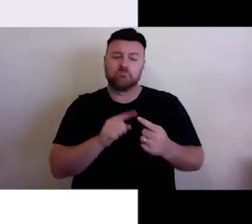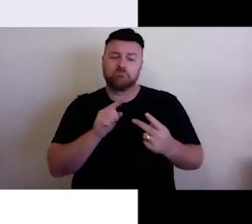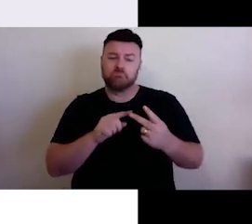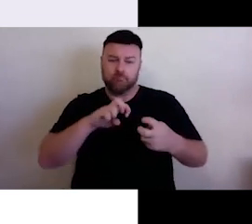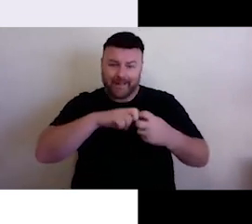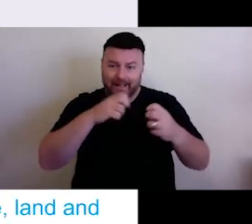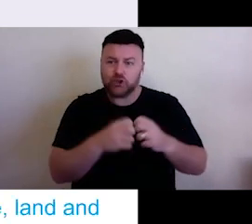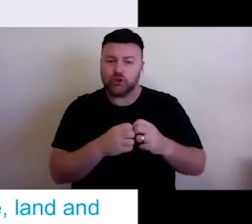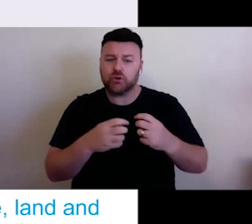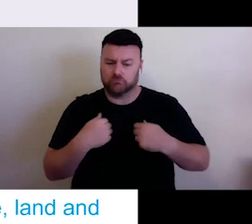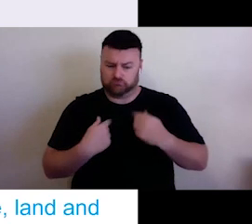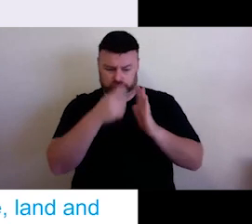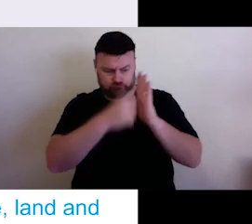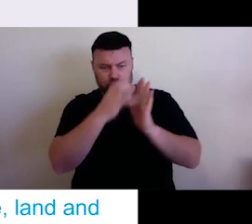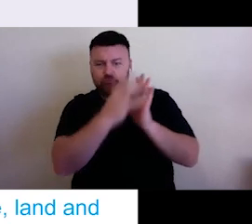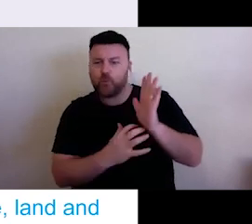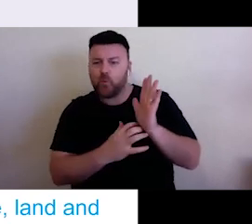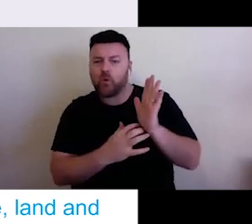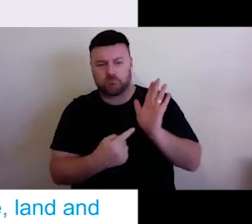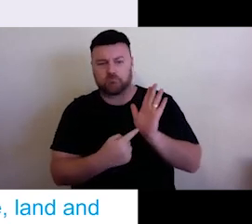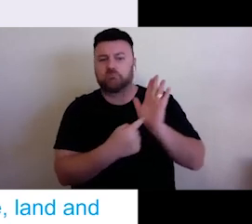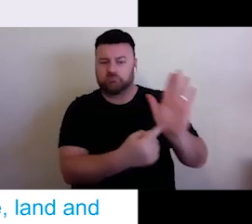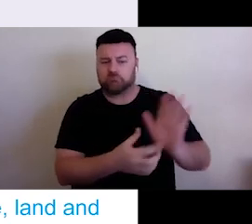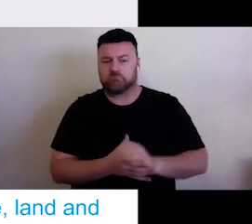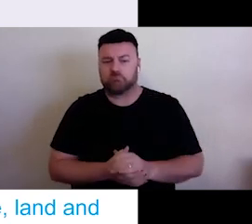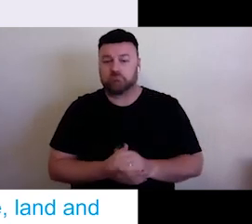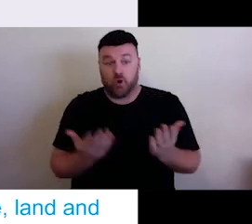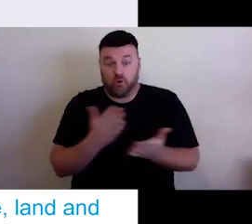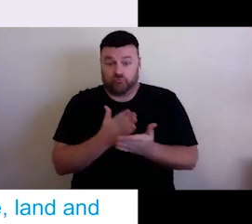report. But it is basically the rights of Indigenous people to their